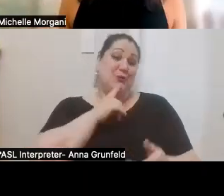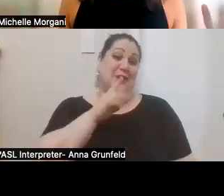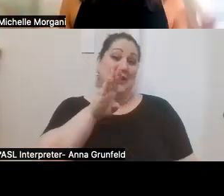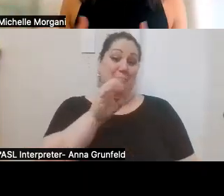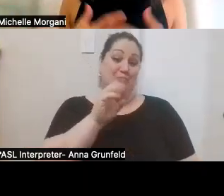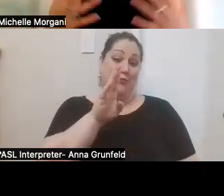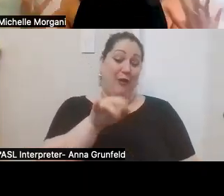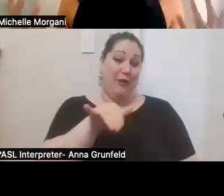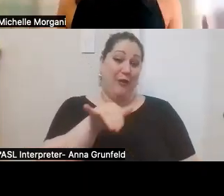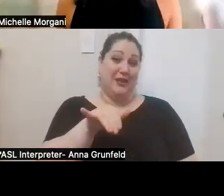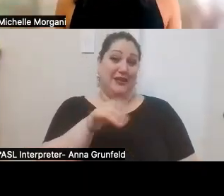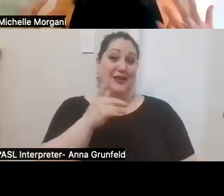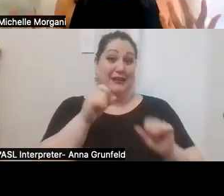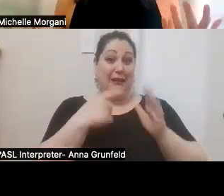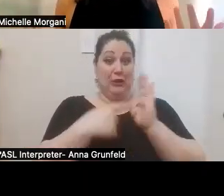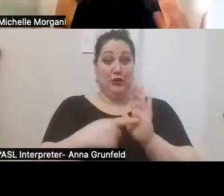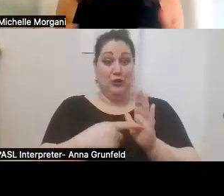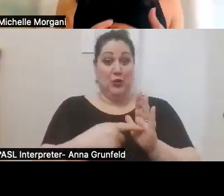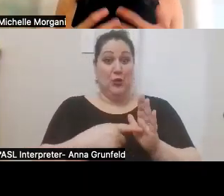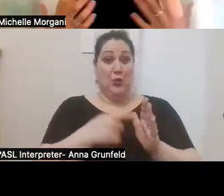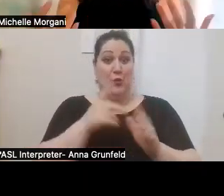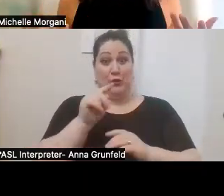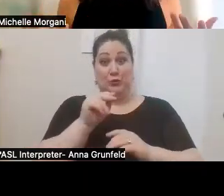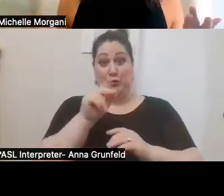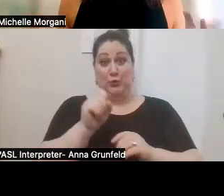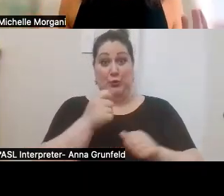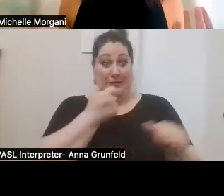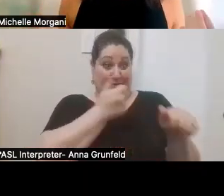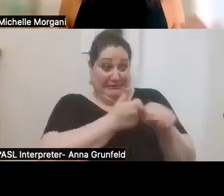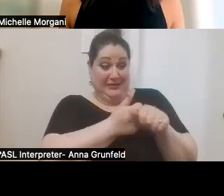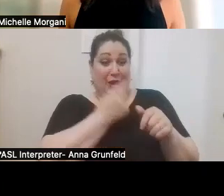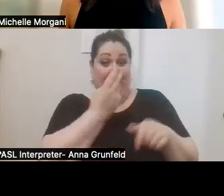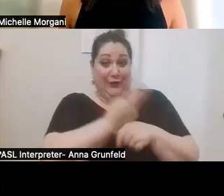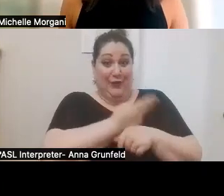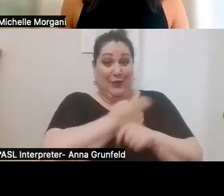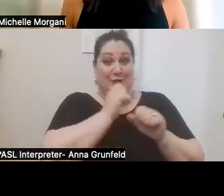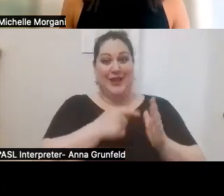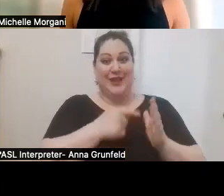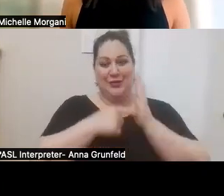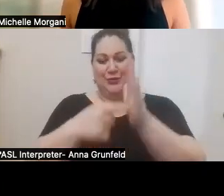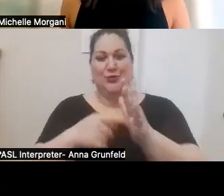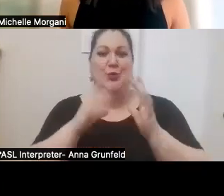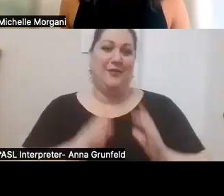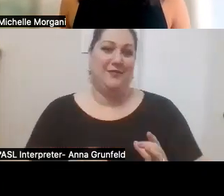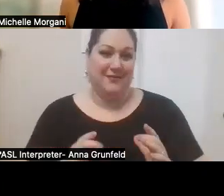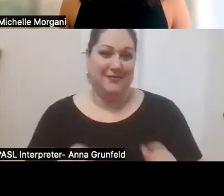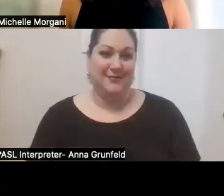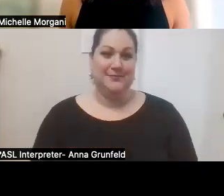may be using that might assist some of the clients that we are seeing as well in this rehab facility. Next slide please.